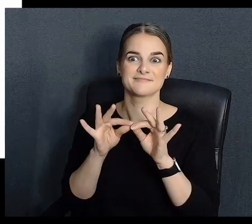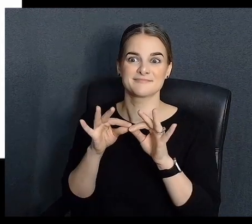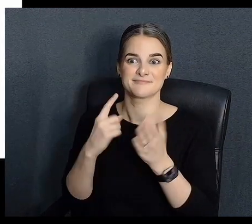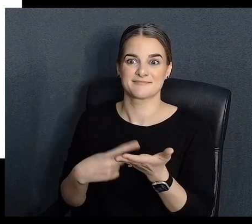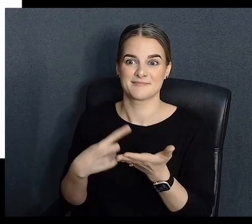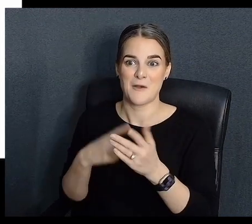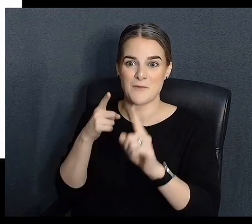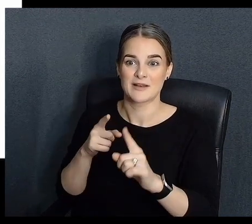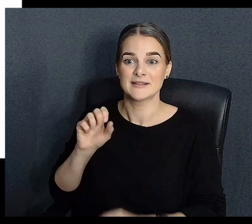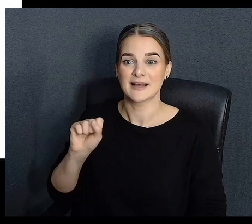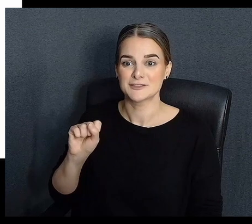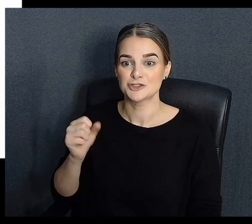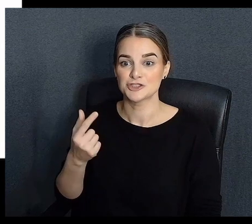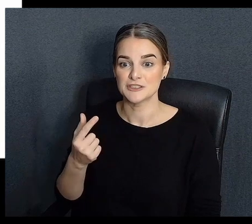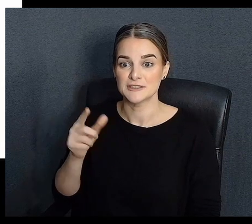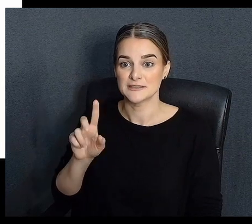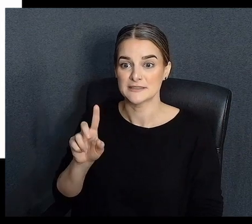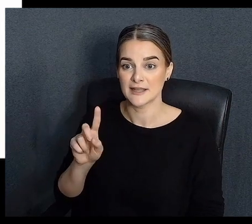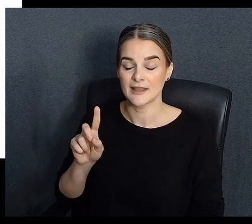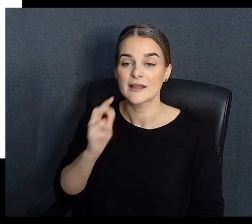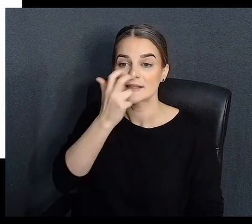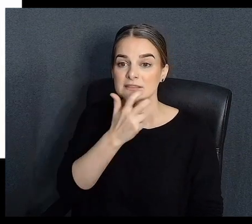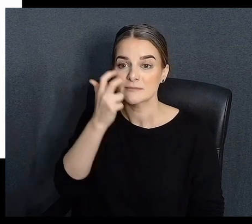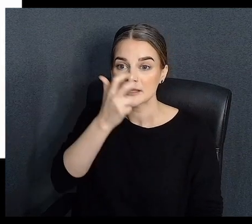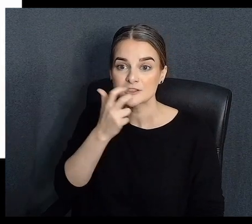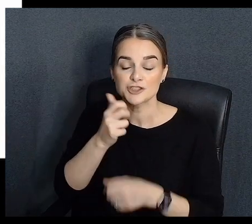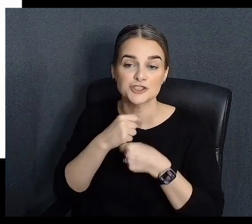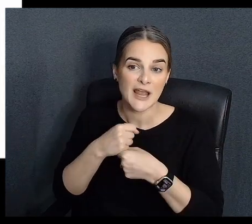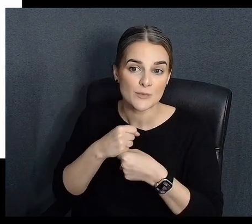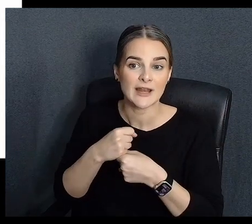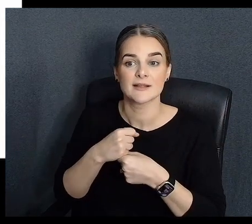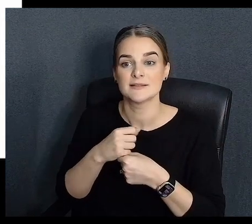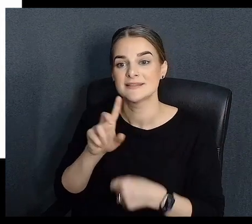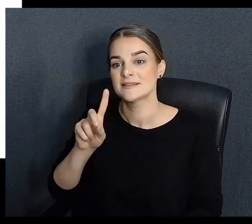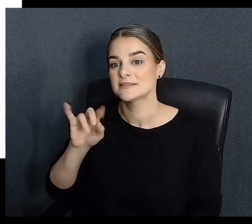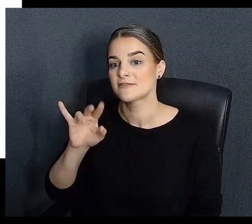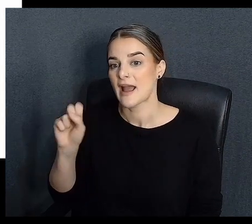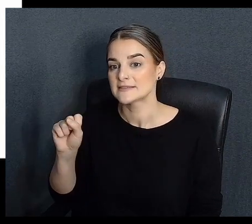speech-generating device. We're going to be using that kind of as an umbrella blanket